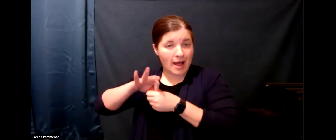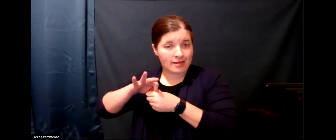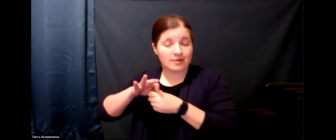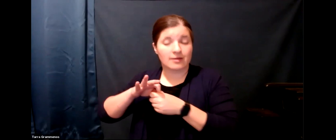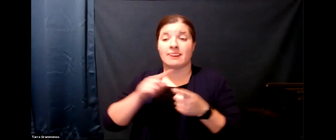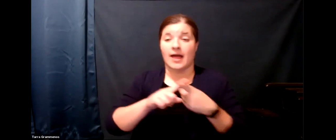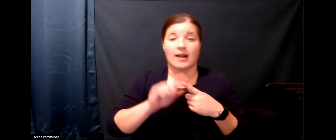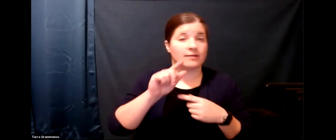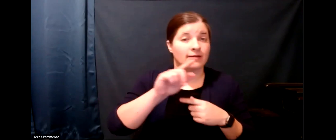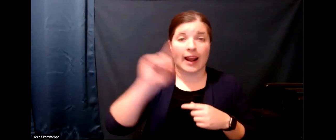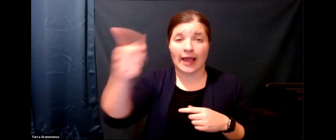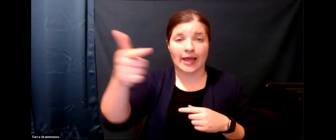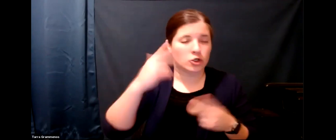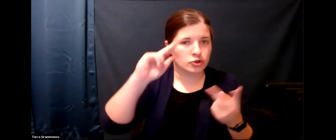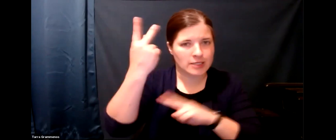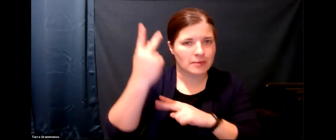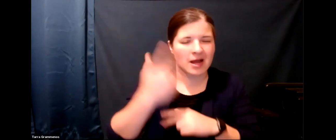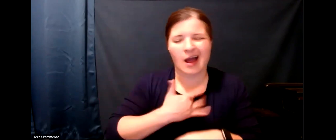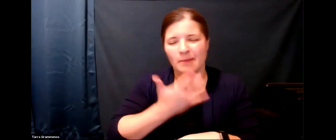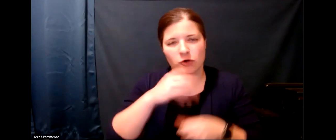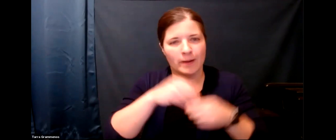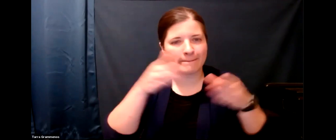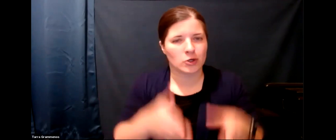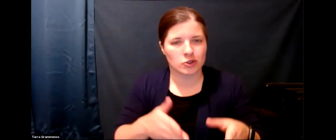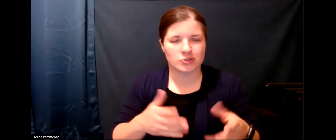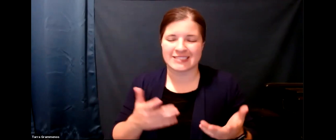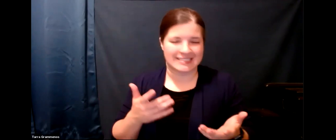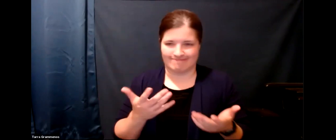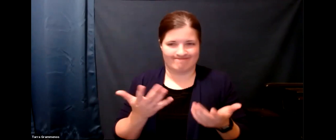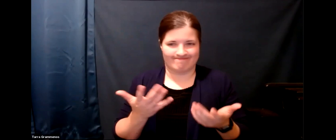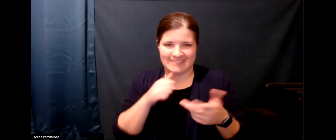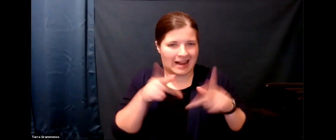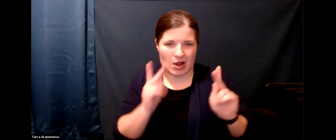If we -- if we reject a ballot, we send immediately a